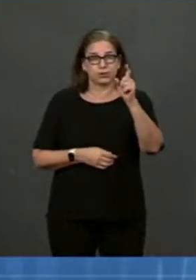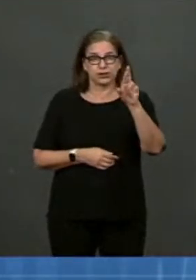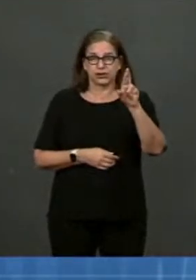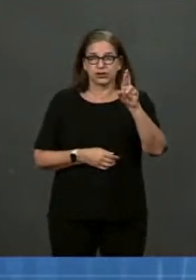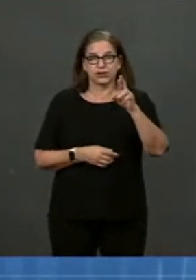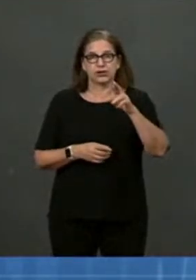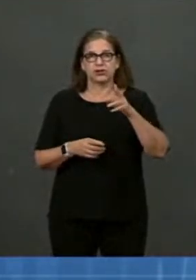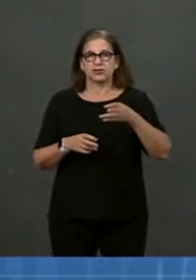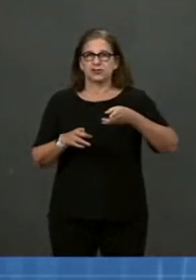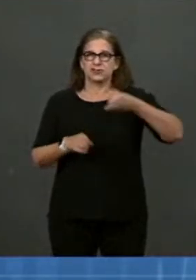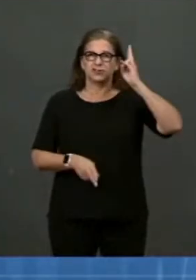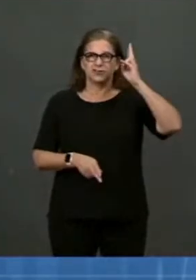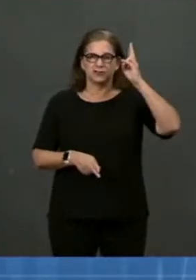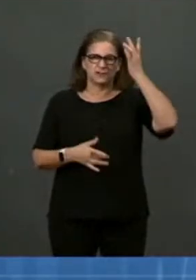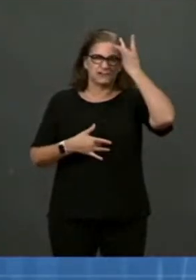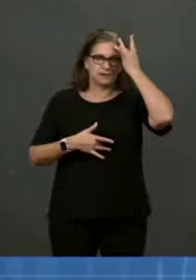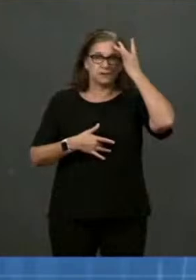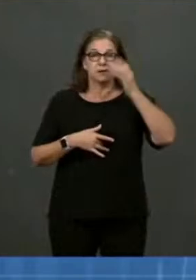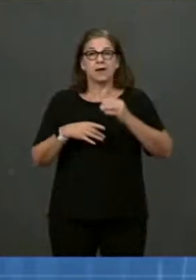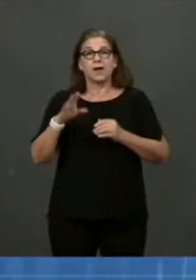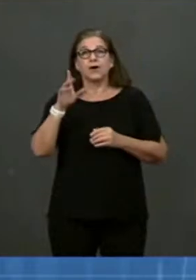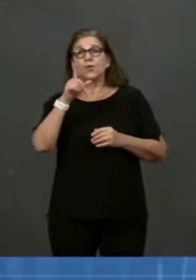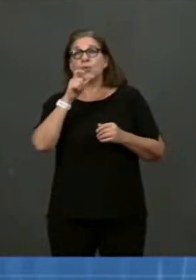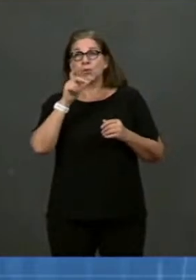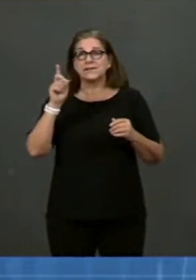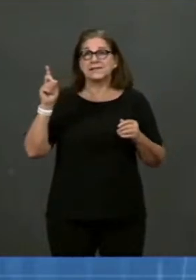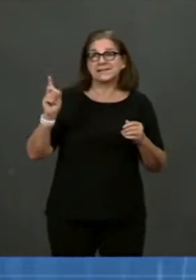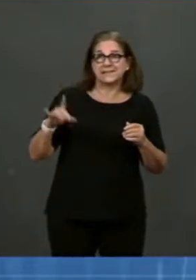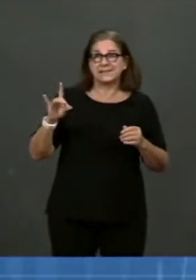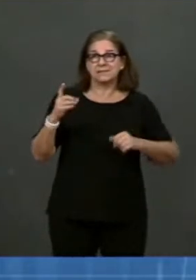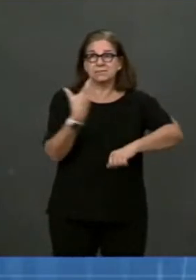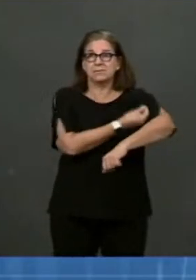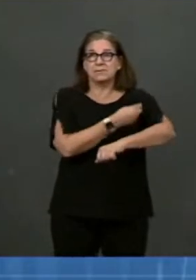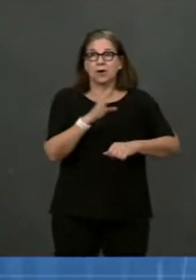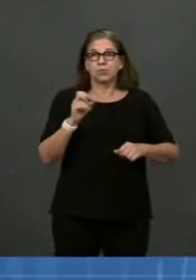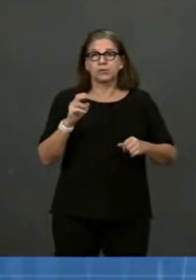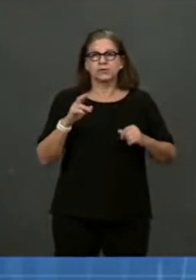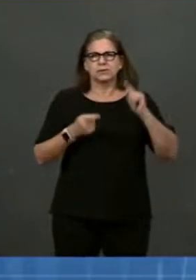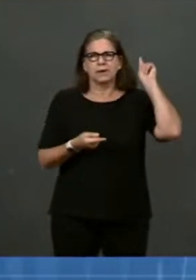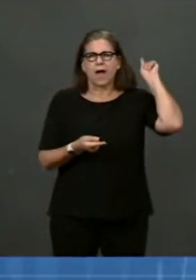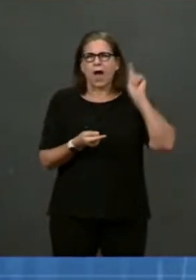WHO HAVE NOT EN OSTED